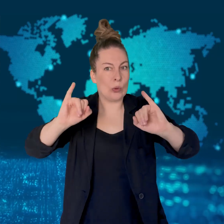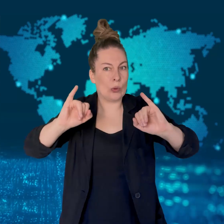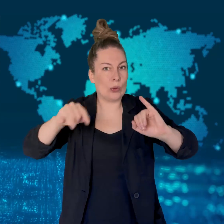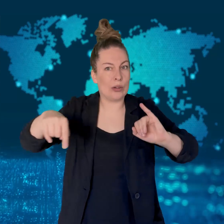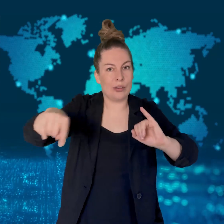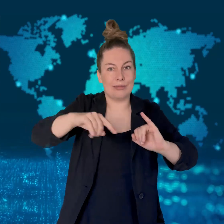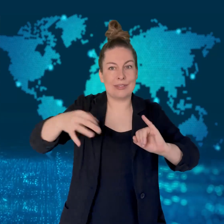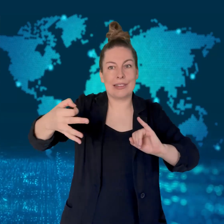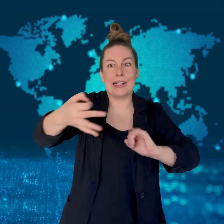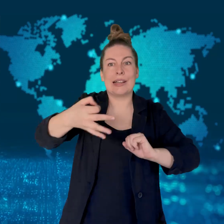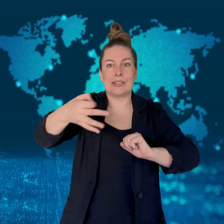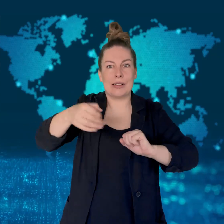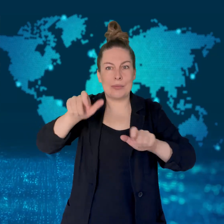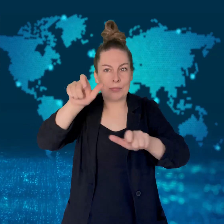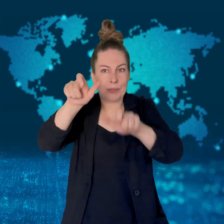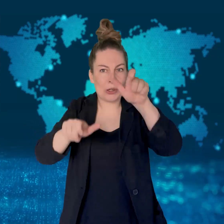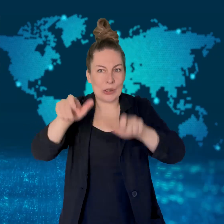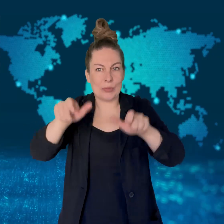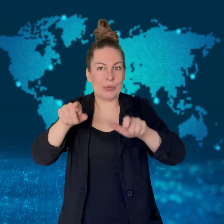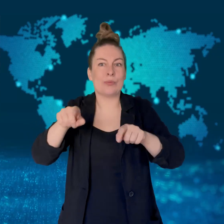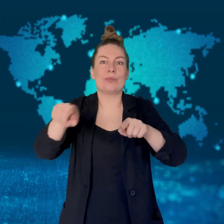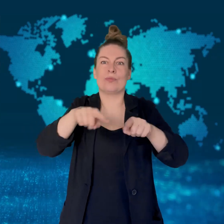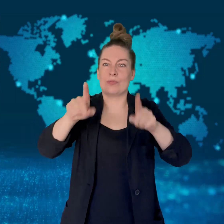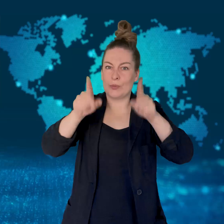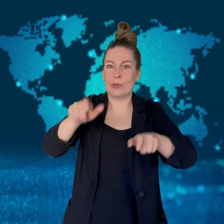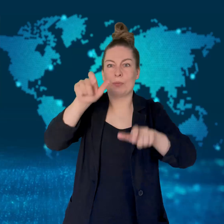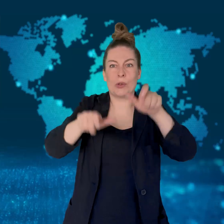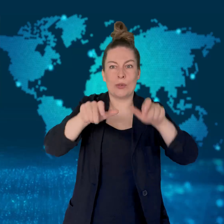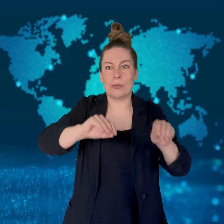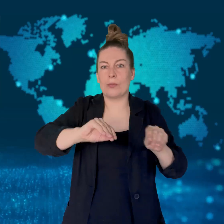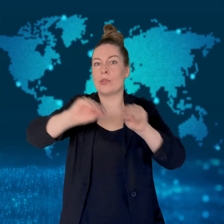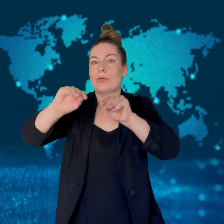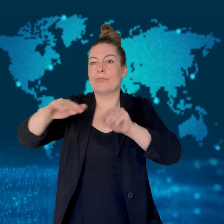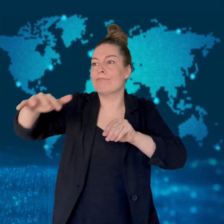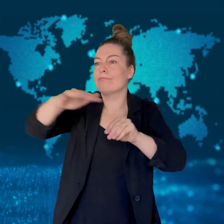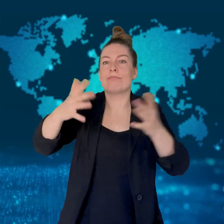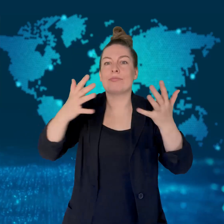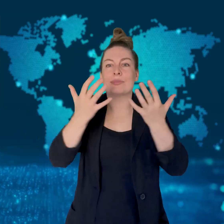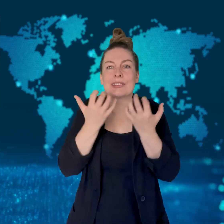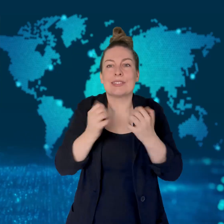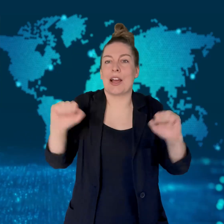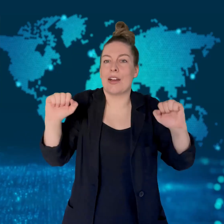It erupted again this month, again damaging homes and bringing danger to